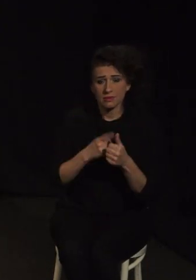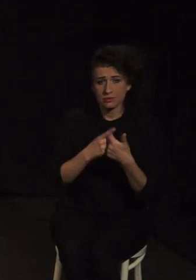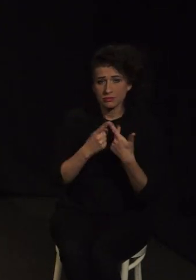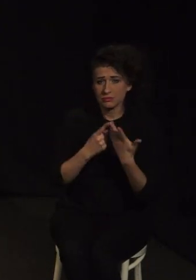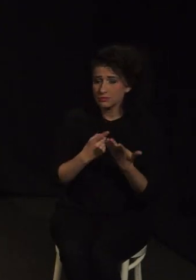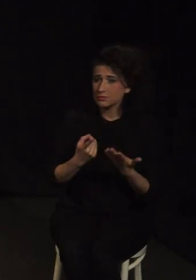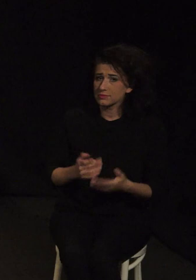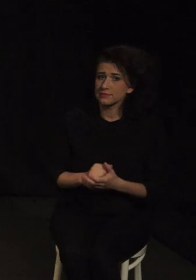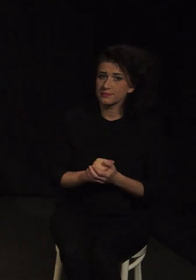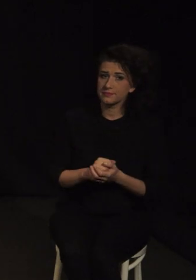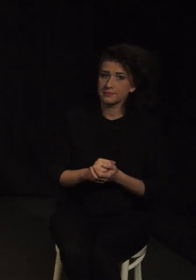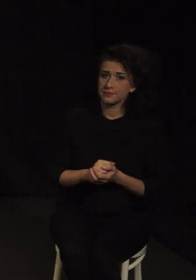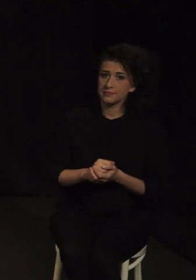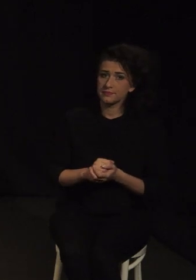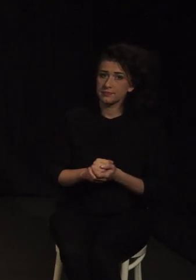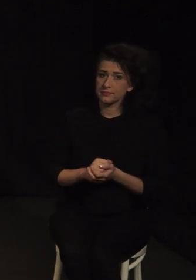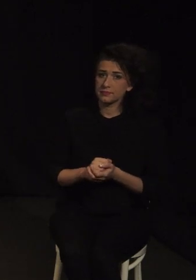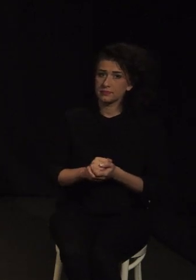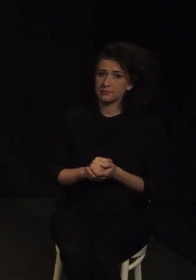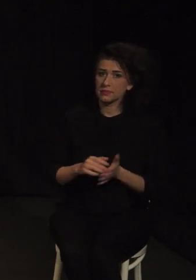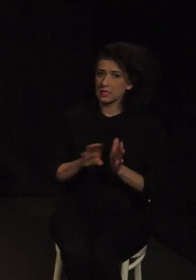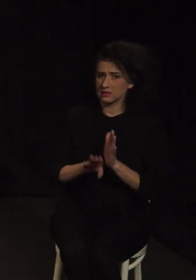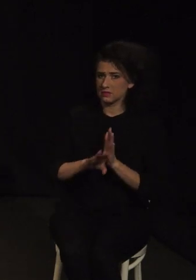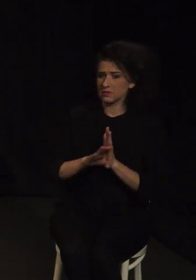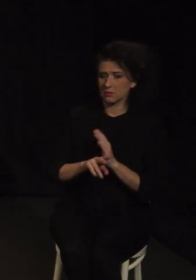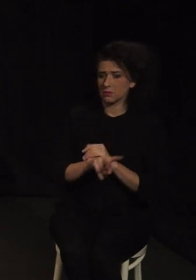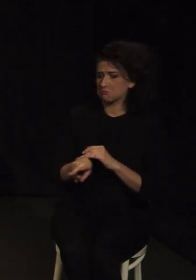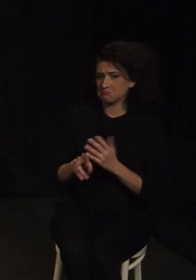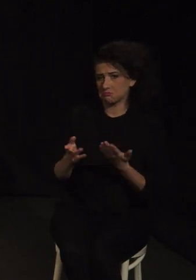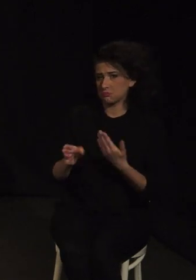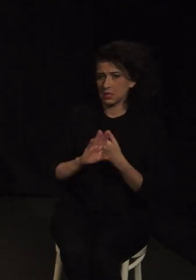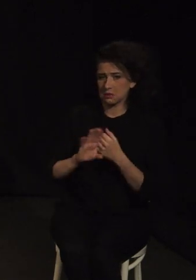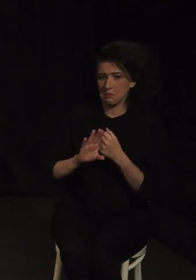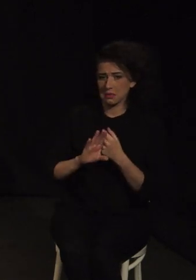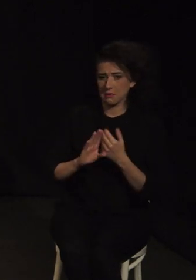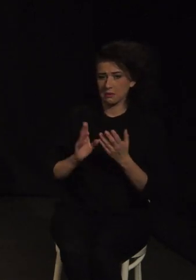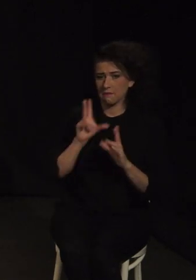when looking at it from the outside. But this is not mathematics.